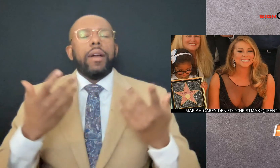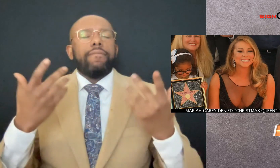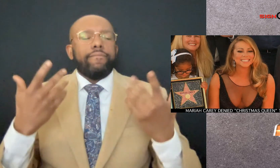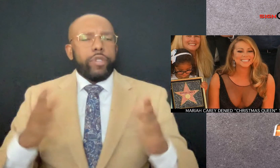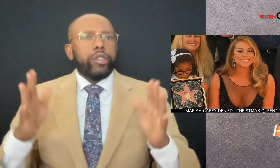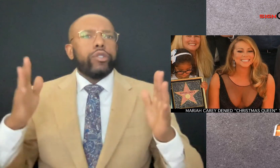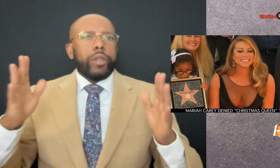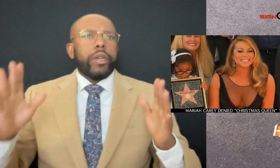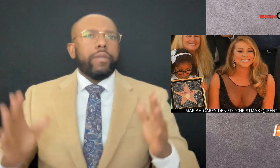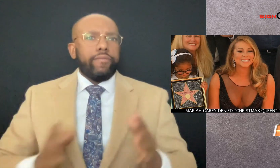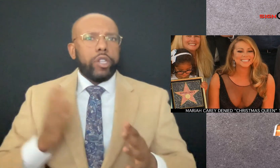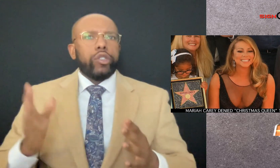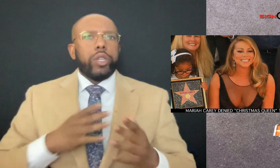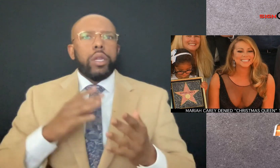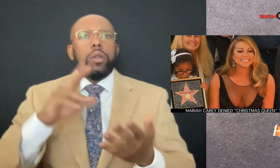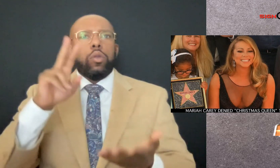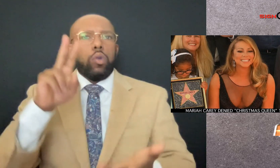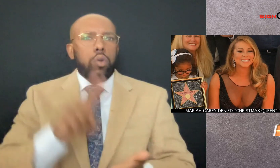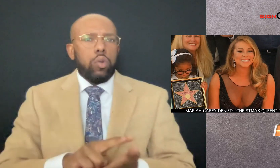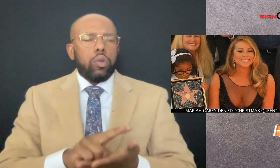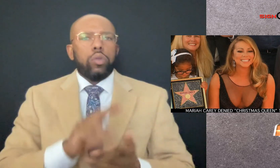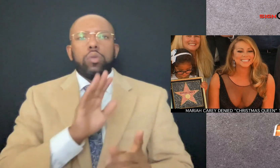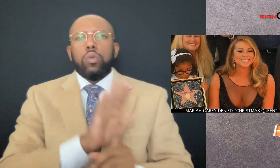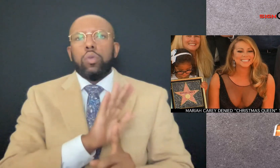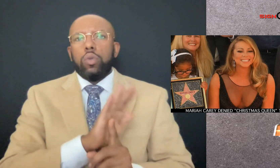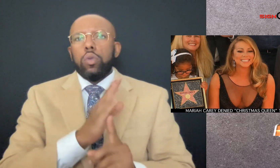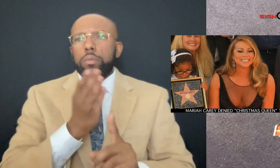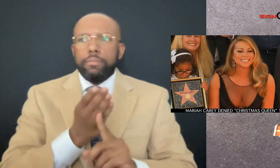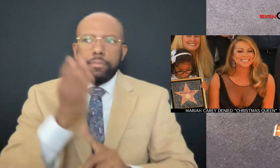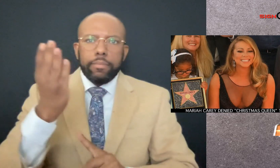She officially lost her bid to trademark the phrase.